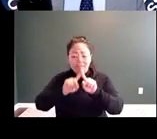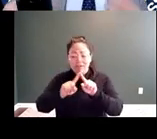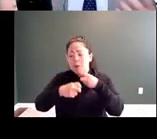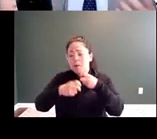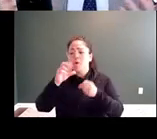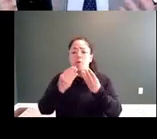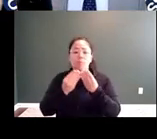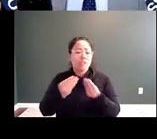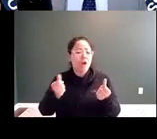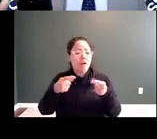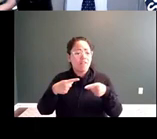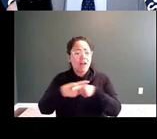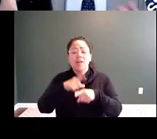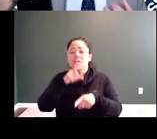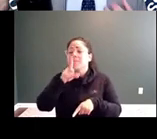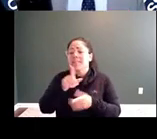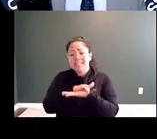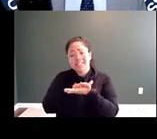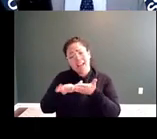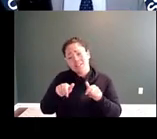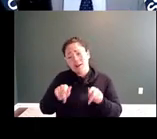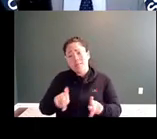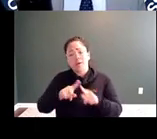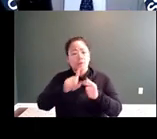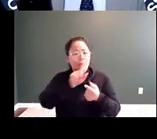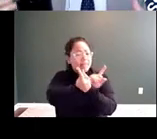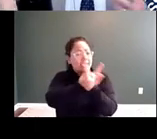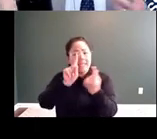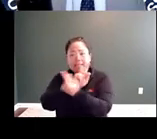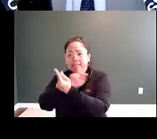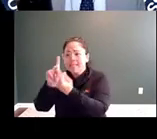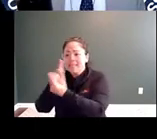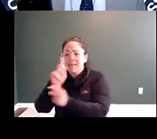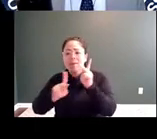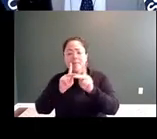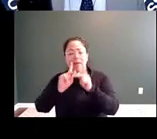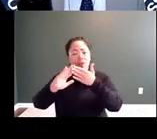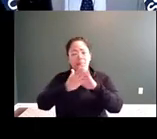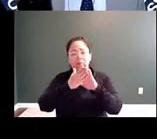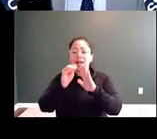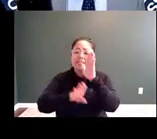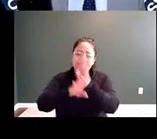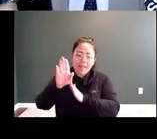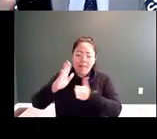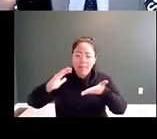So it's really a nice opportunity to meet other people in your community, and then form partnerships and relationships with them.